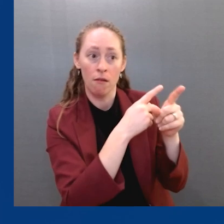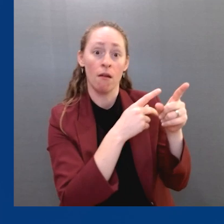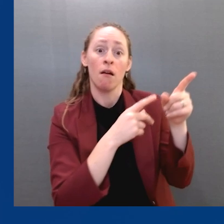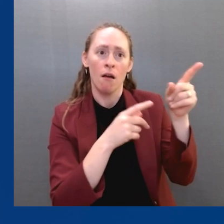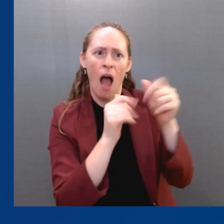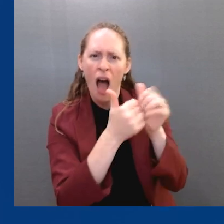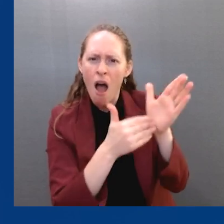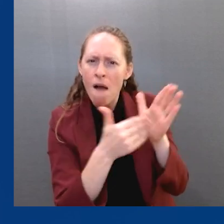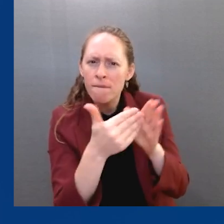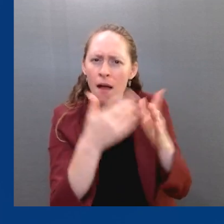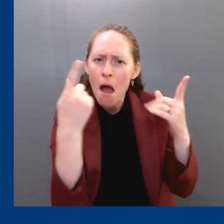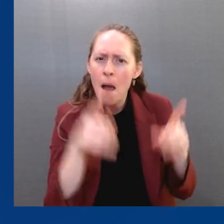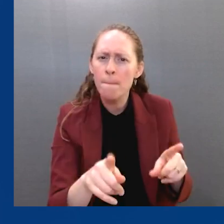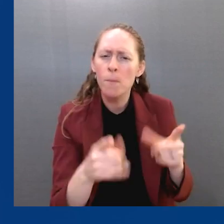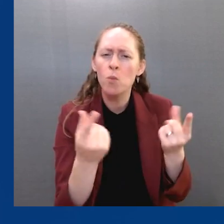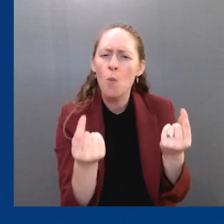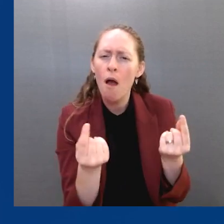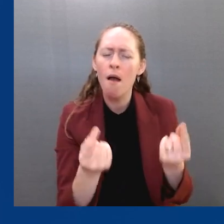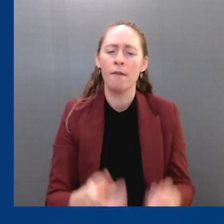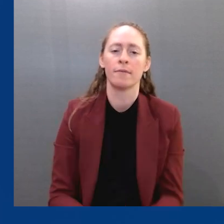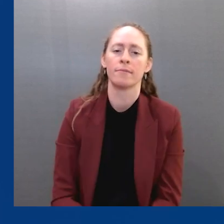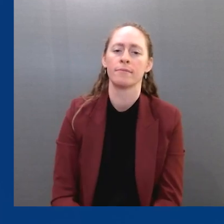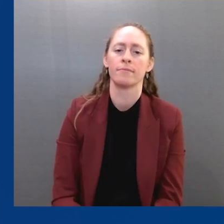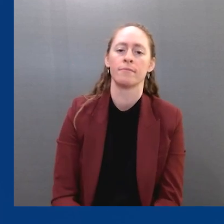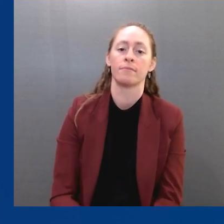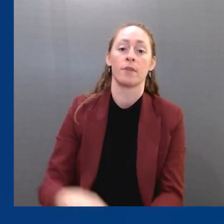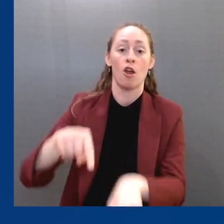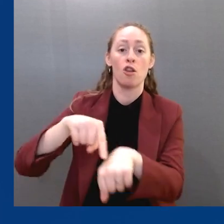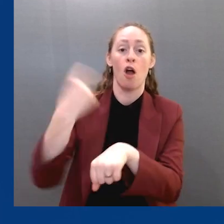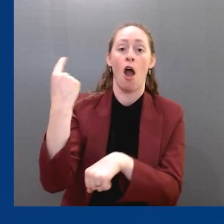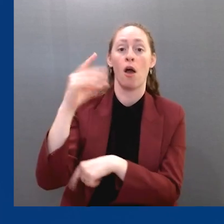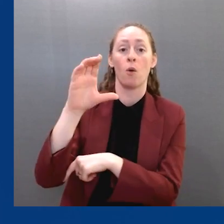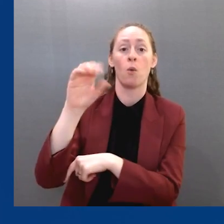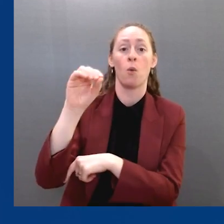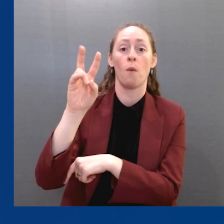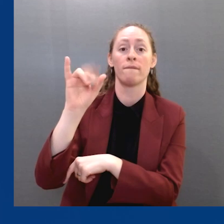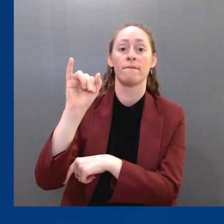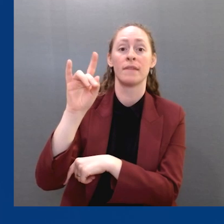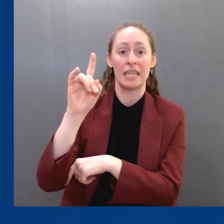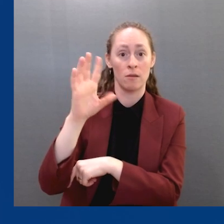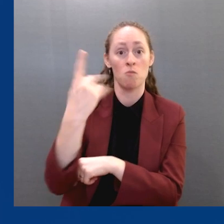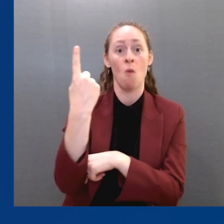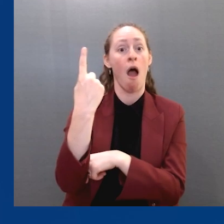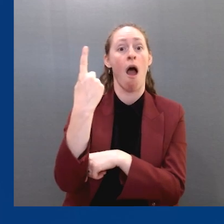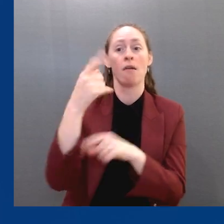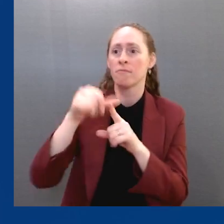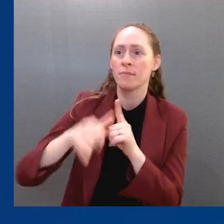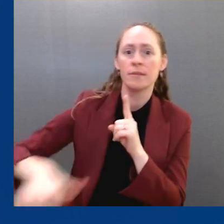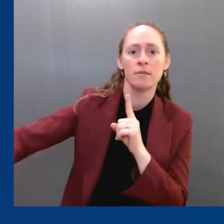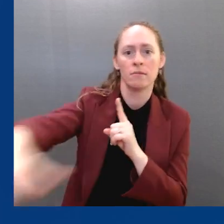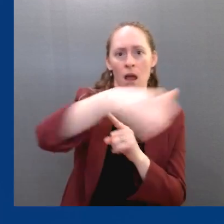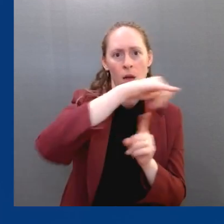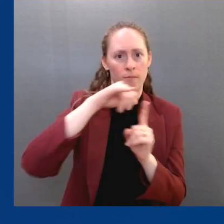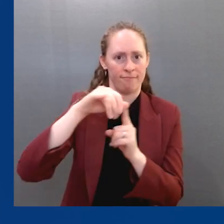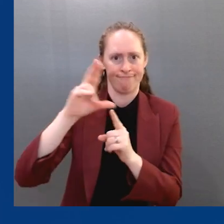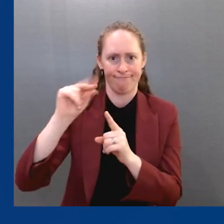long COVID is almost surely not one clinical condition. It's probably multiple different things. How do we understand that? Break that apart?